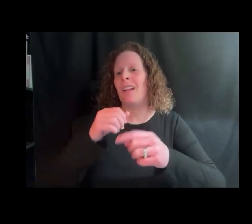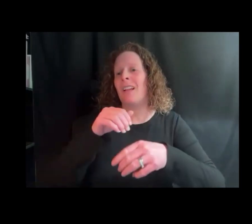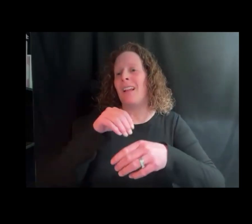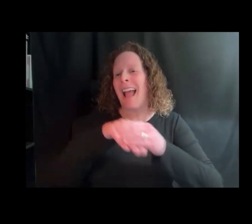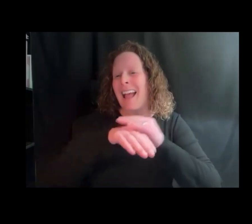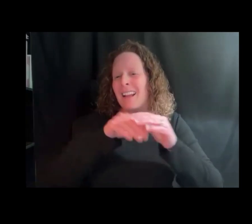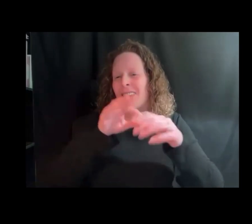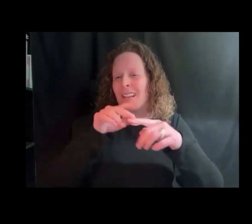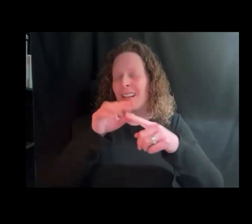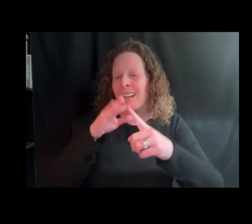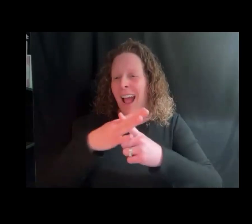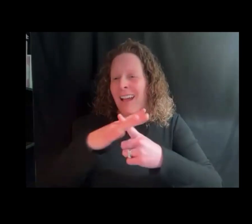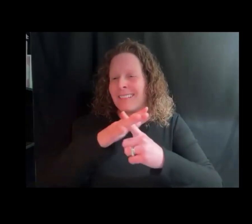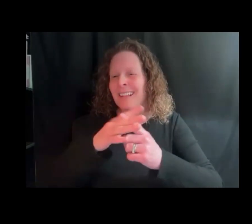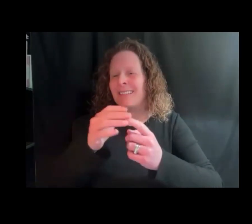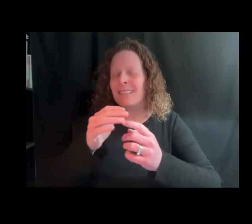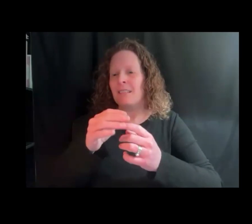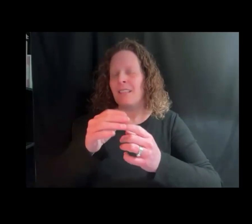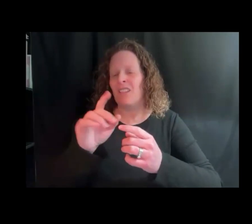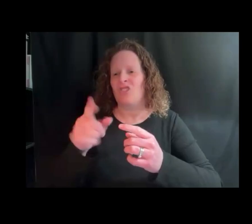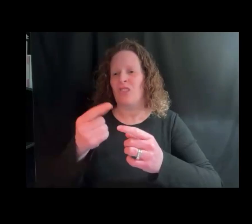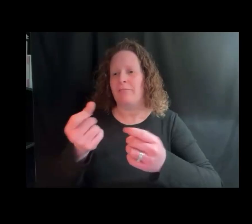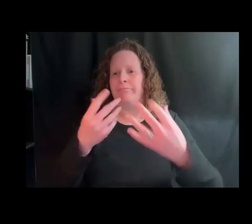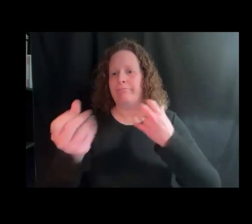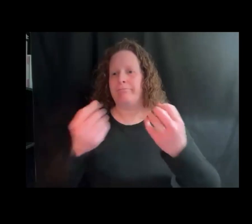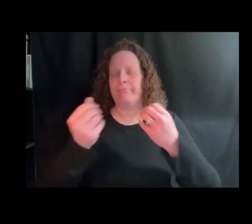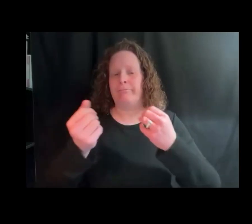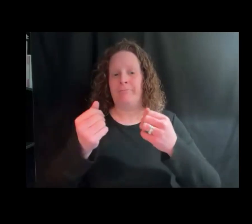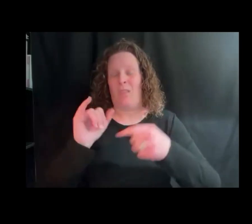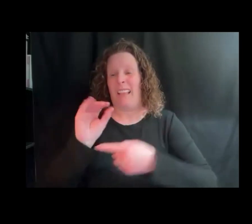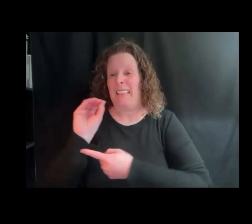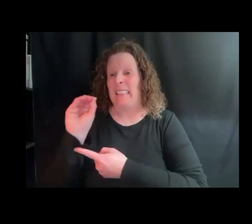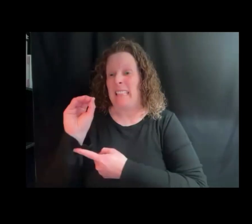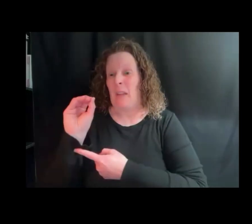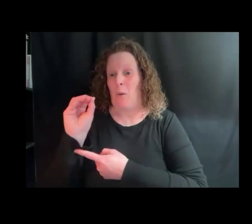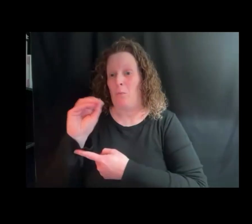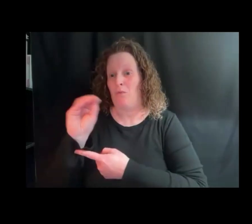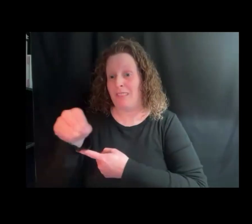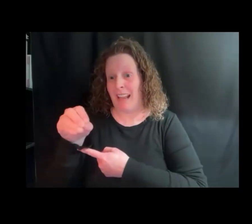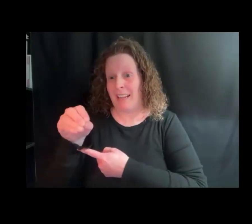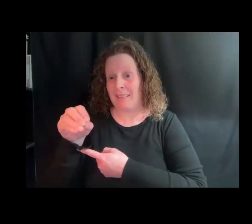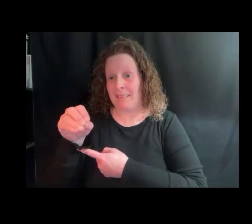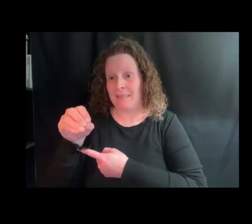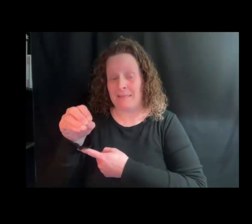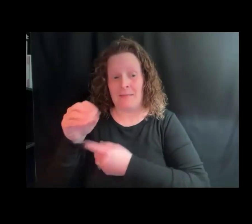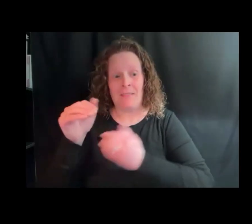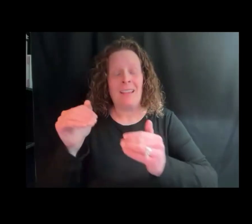their hands around making signs randomly and the content and purpose of the message